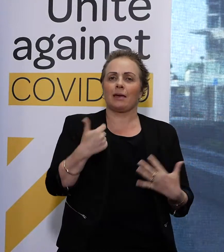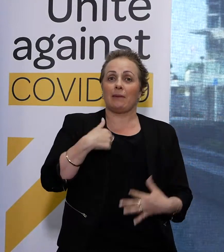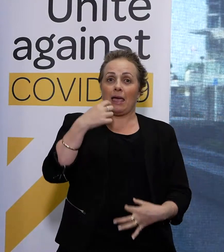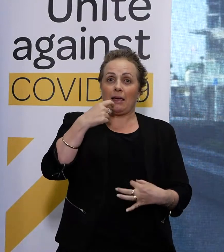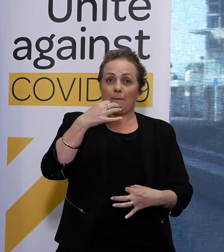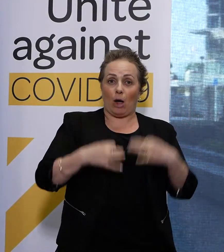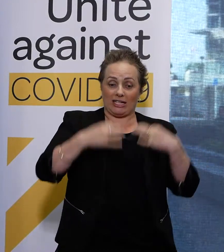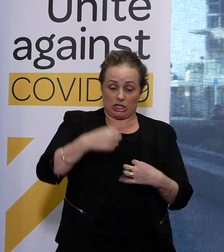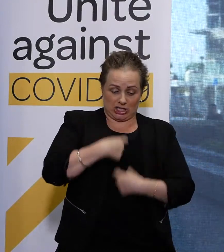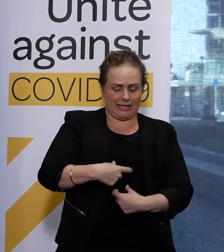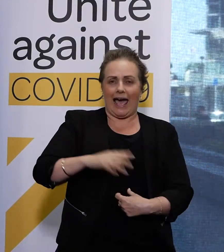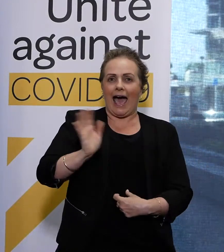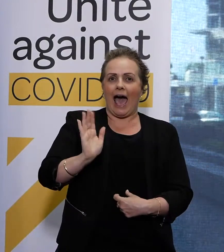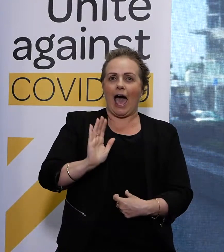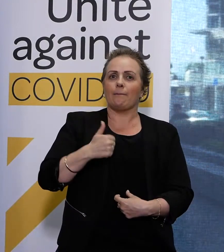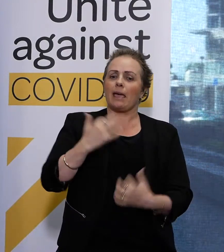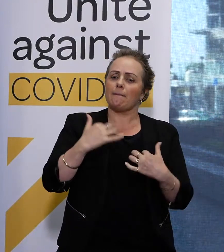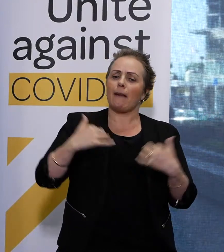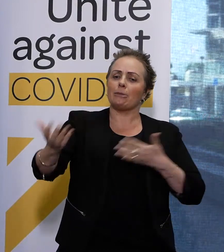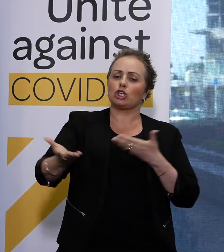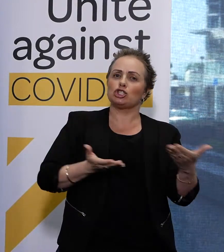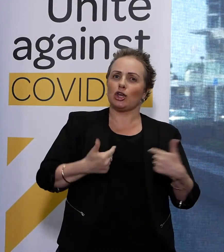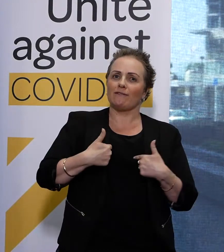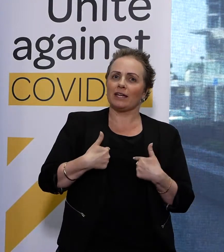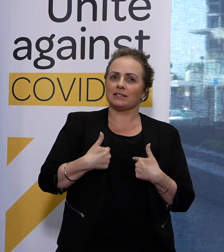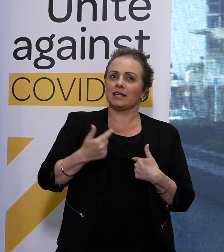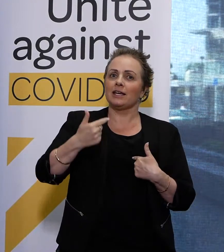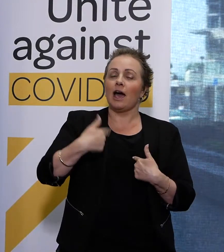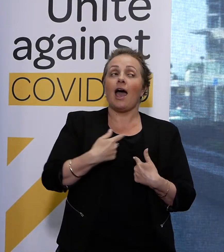I'm a public servant. And I refused the advice that I had given